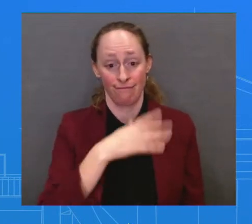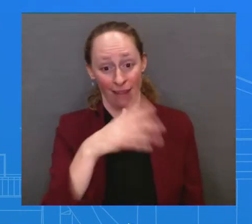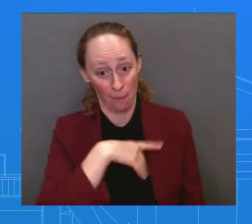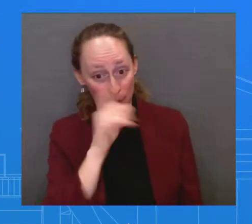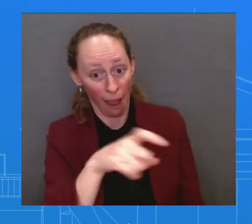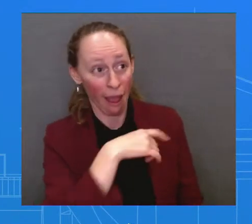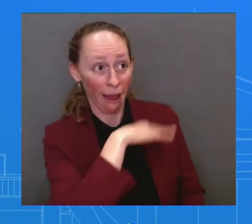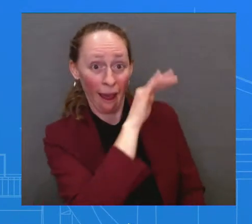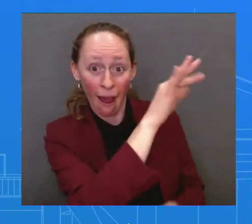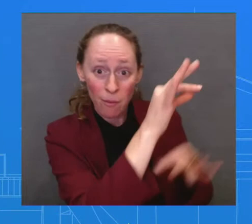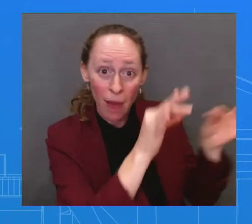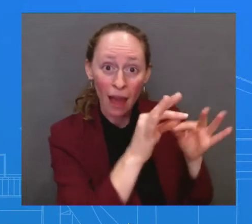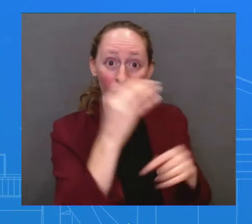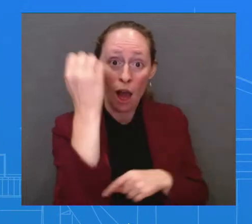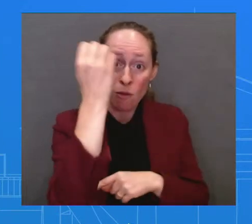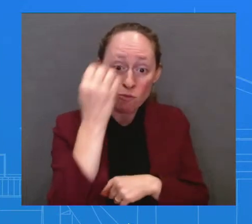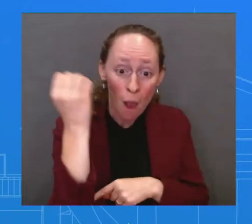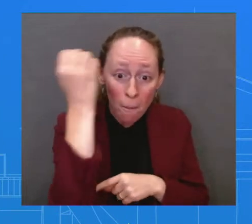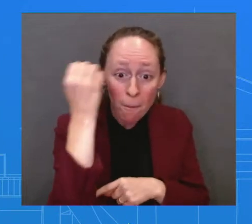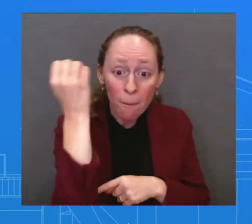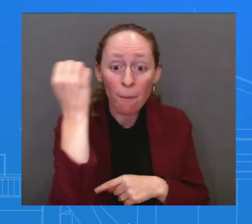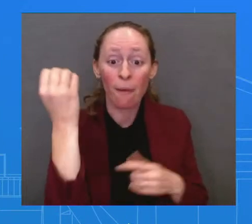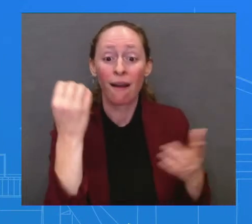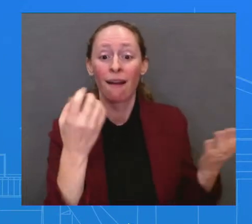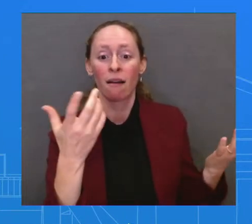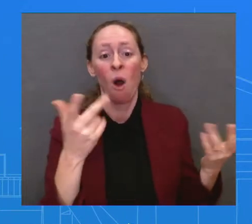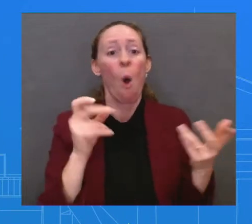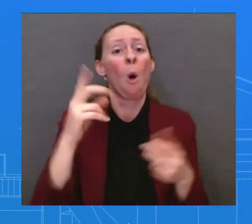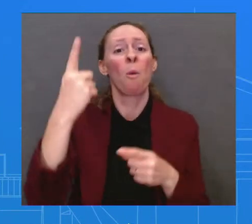Okay? Leaders know politics. And President Biden's counterparts understand